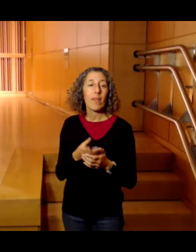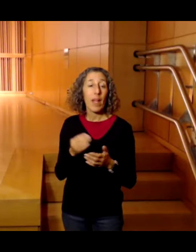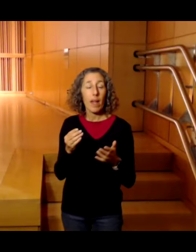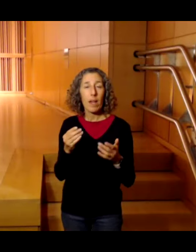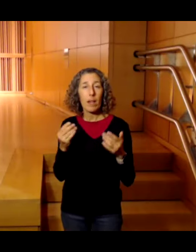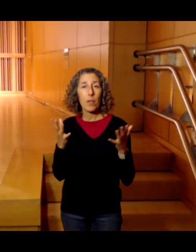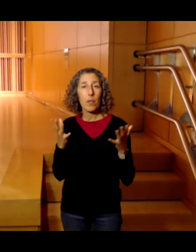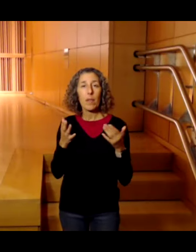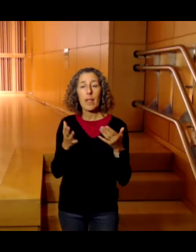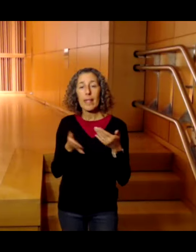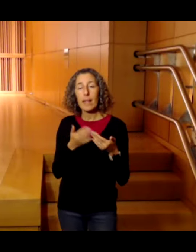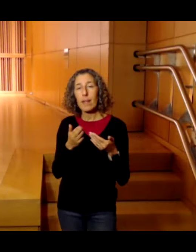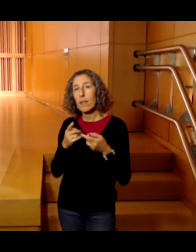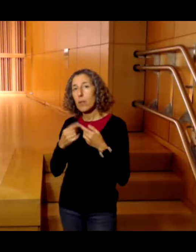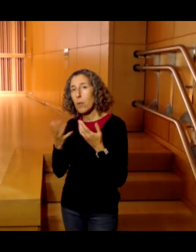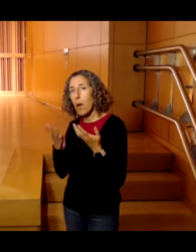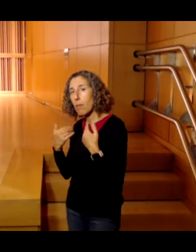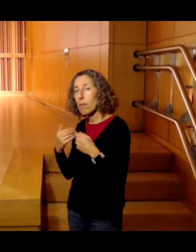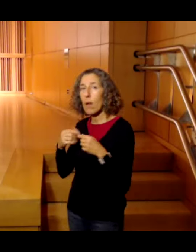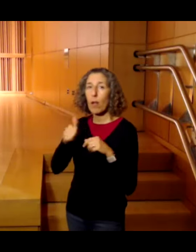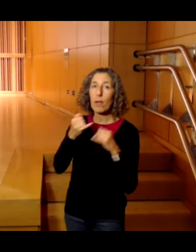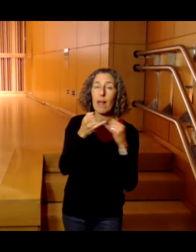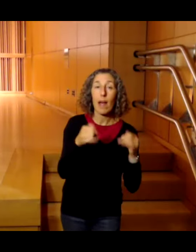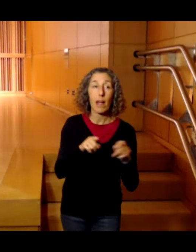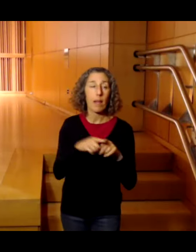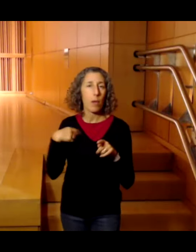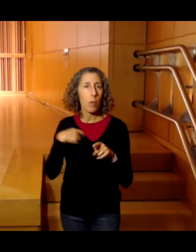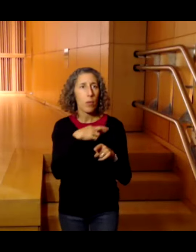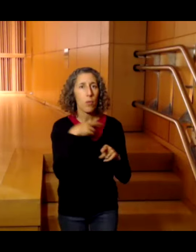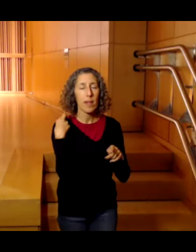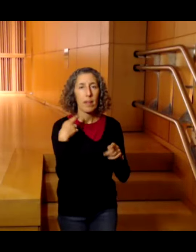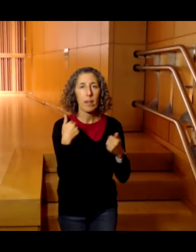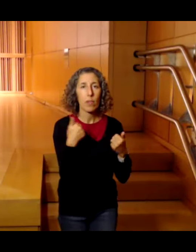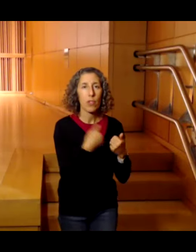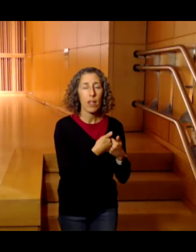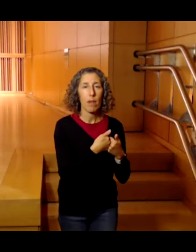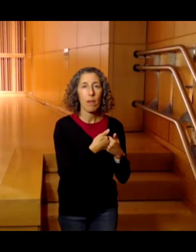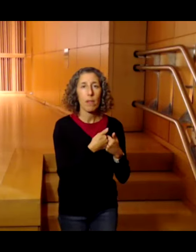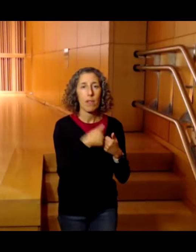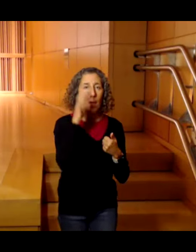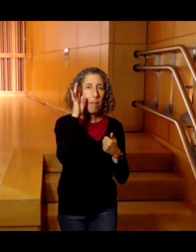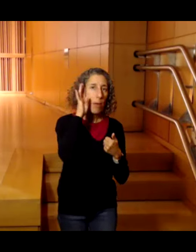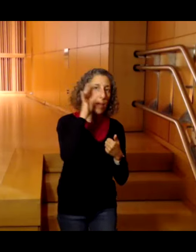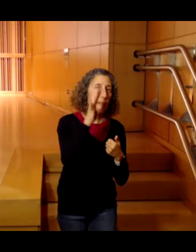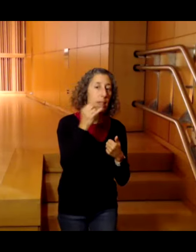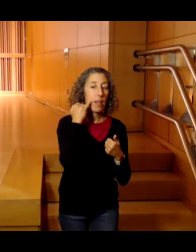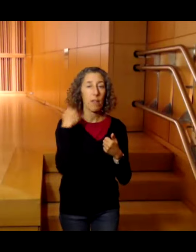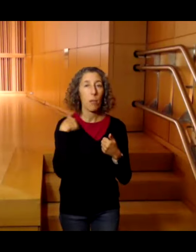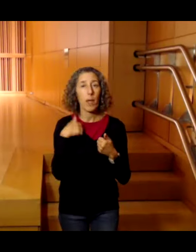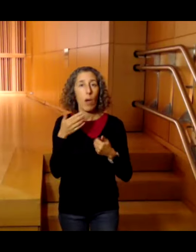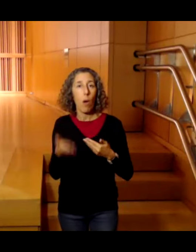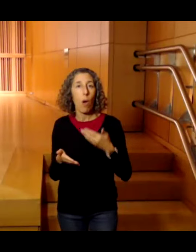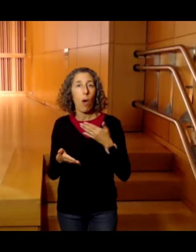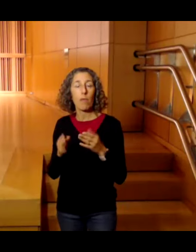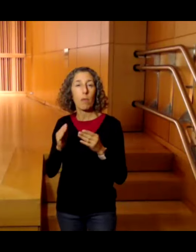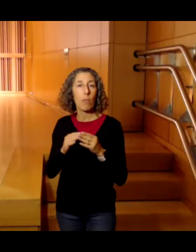We risk the charge of hypocrisy. If we offer only more and more sophisticated expressions of the.